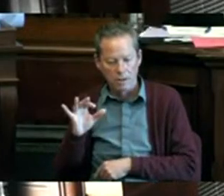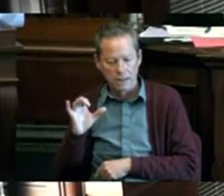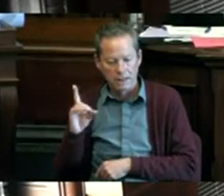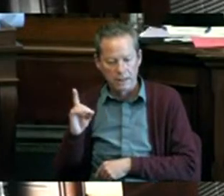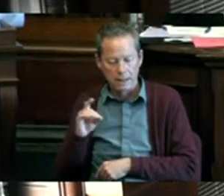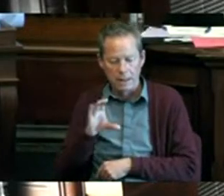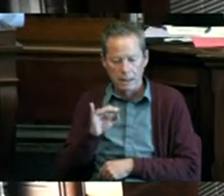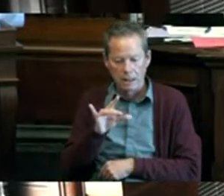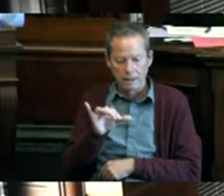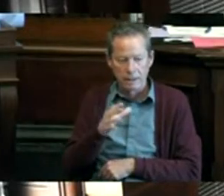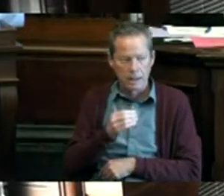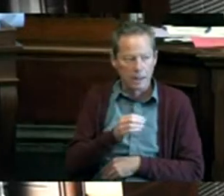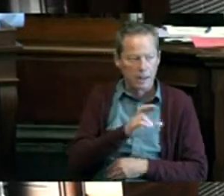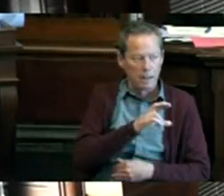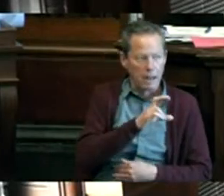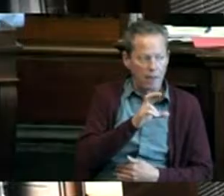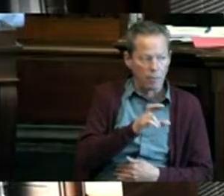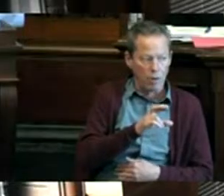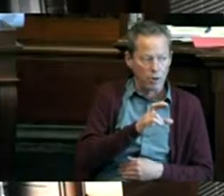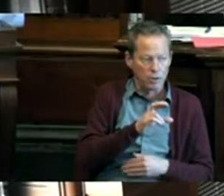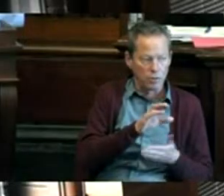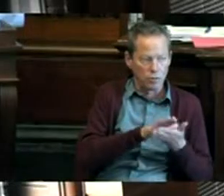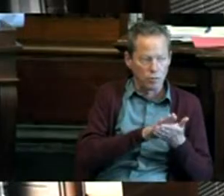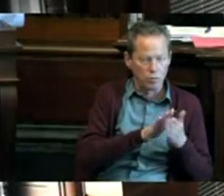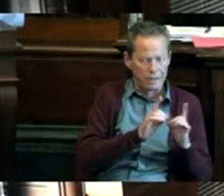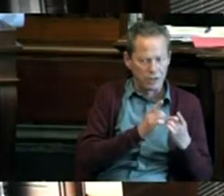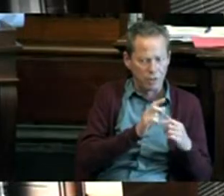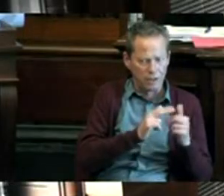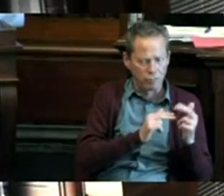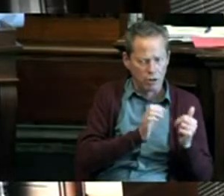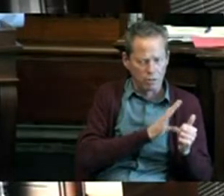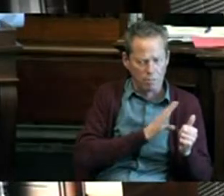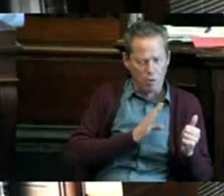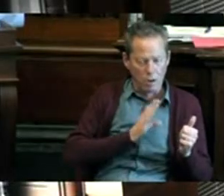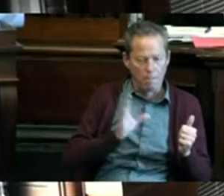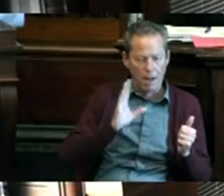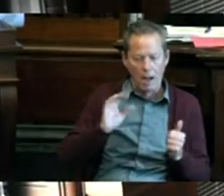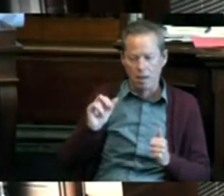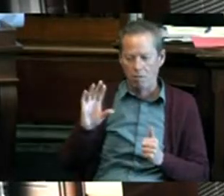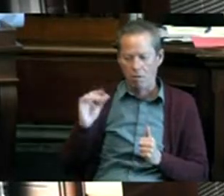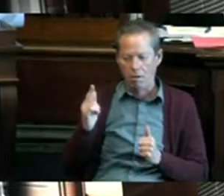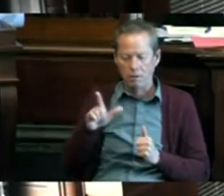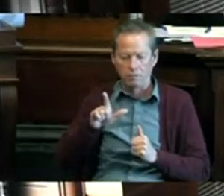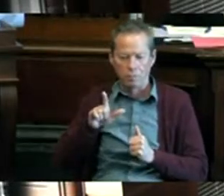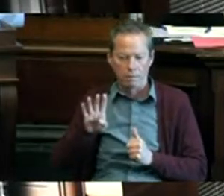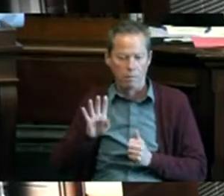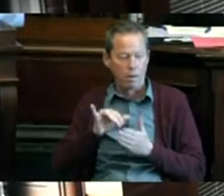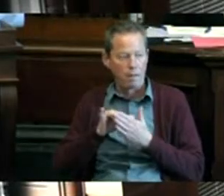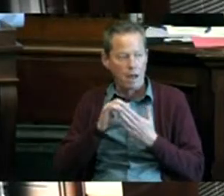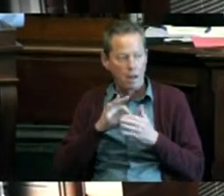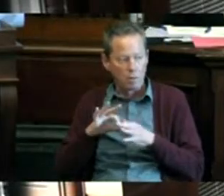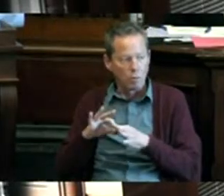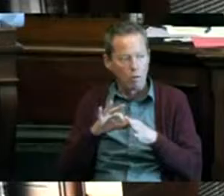cooperative agreement between the Rochester City School District, the city and the Rochester Joint School